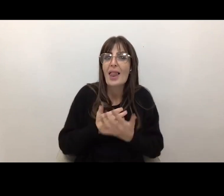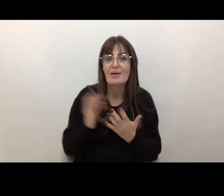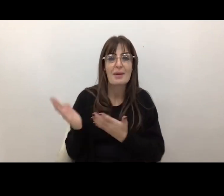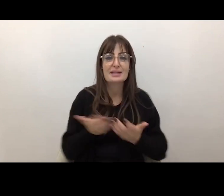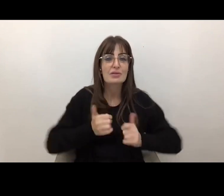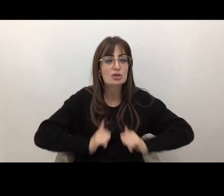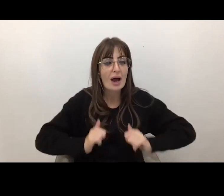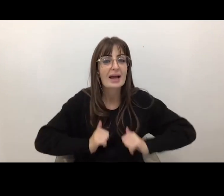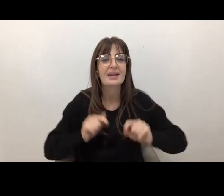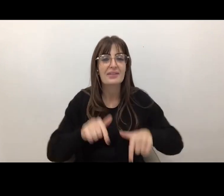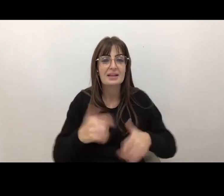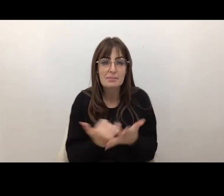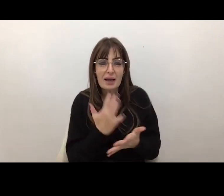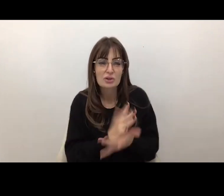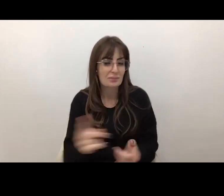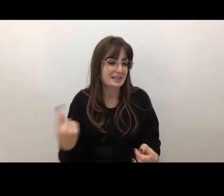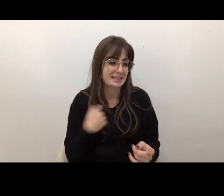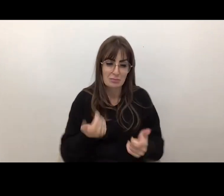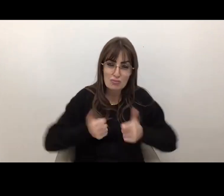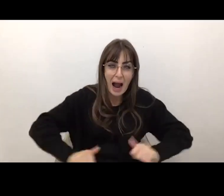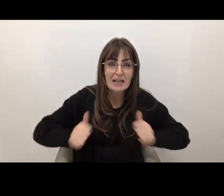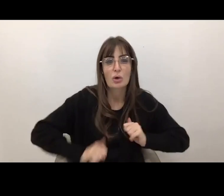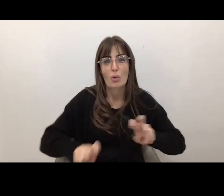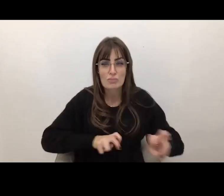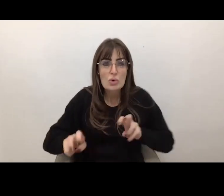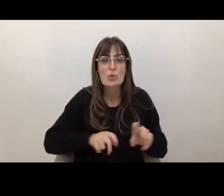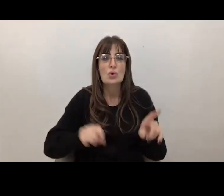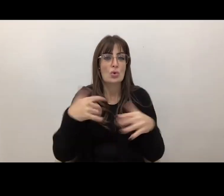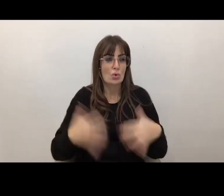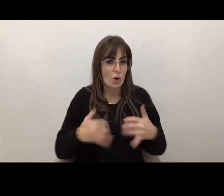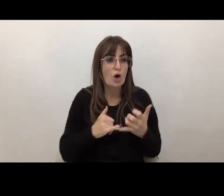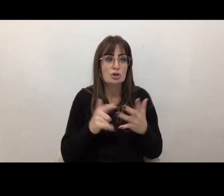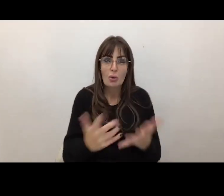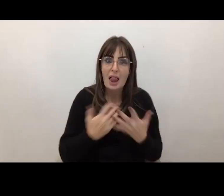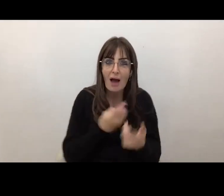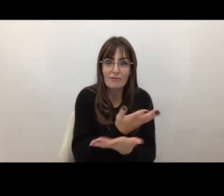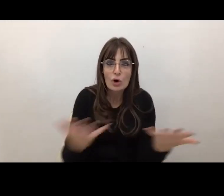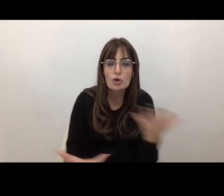is around making things super practical. I really would love for you to get the most out of today's